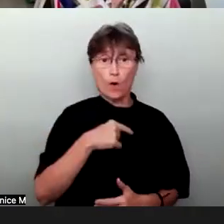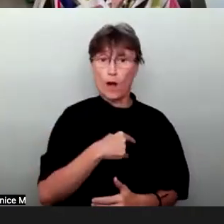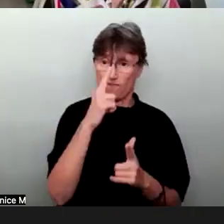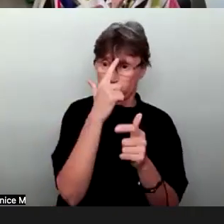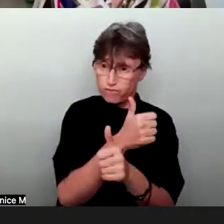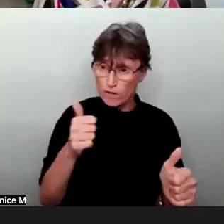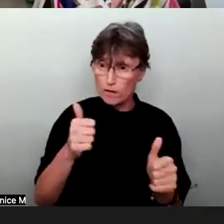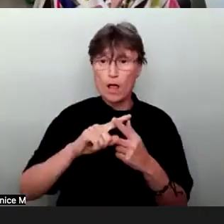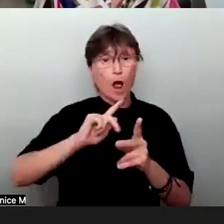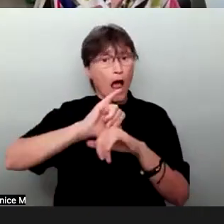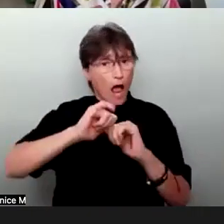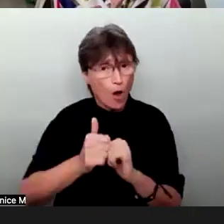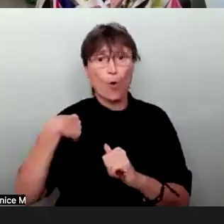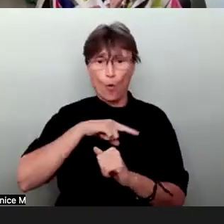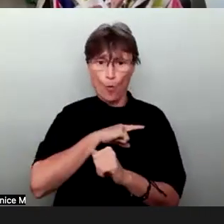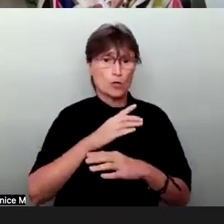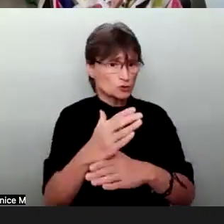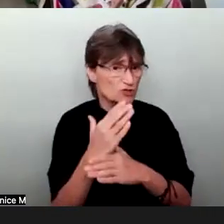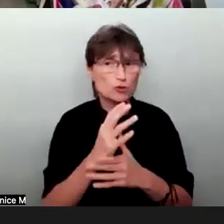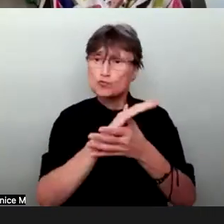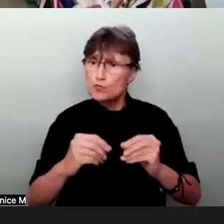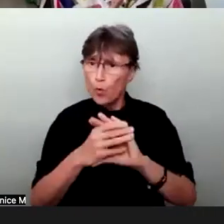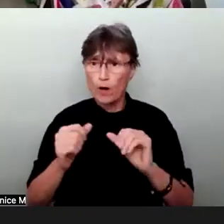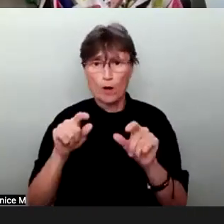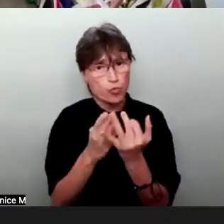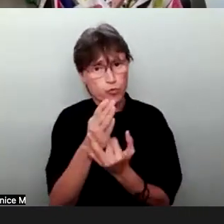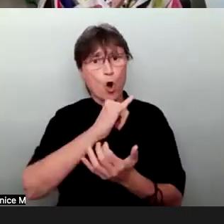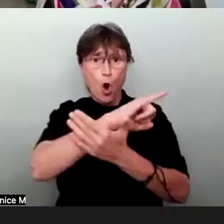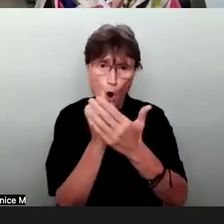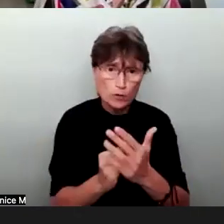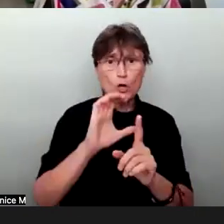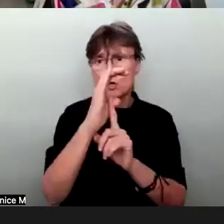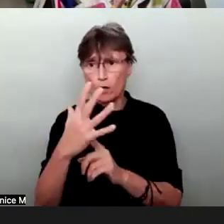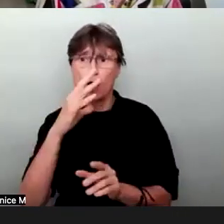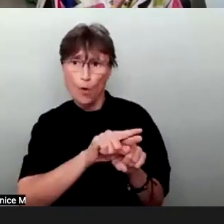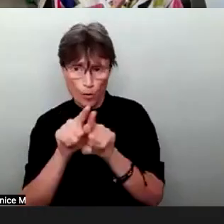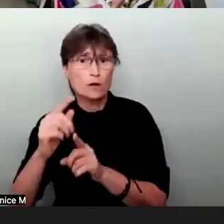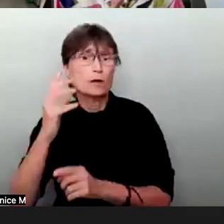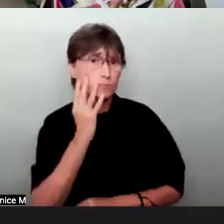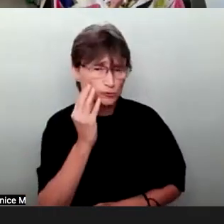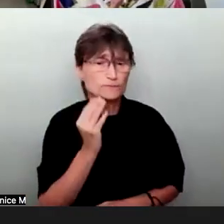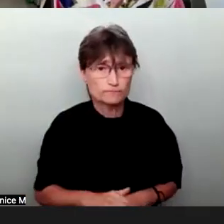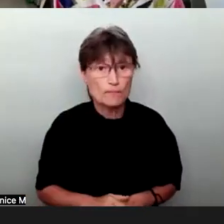to share and amplify their stories, art, cultures and experiences. A city where Calgarians of all